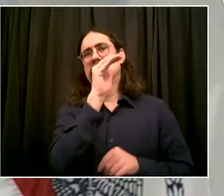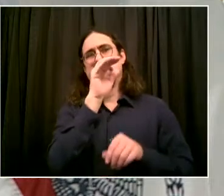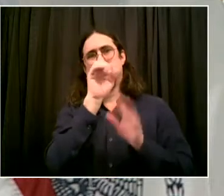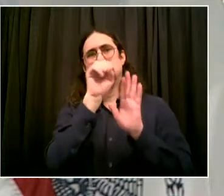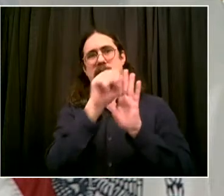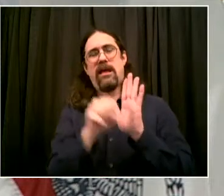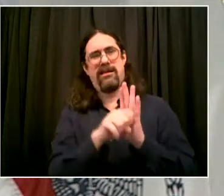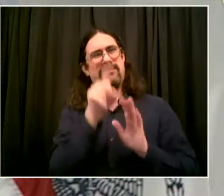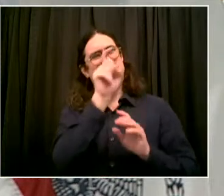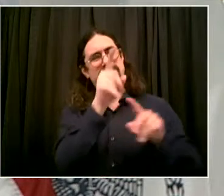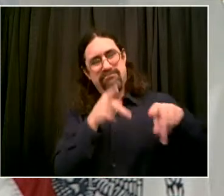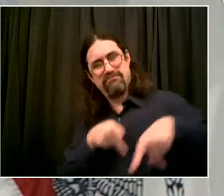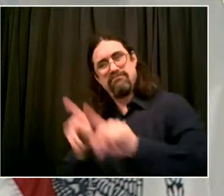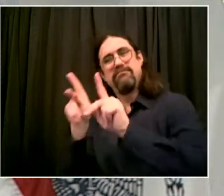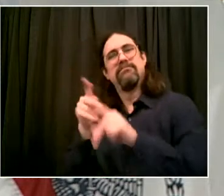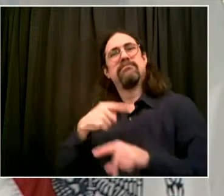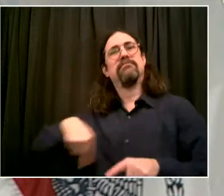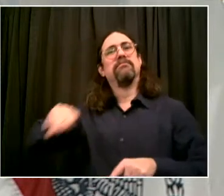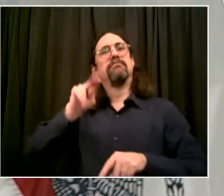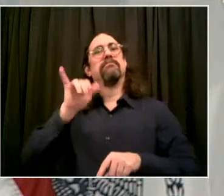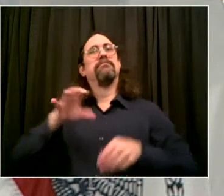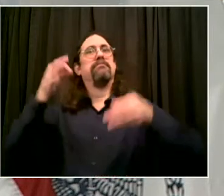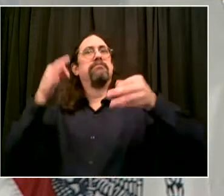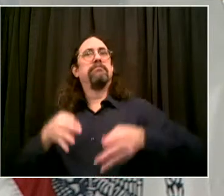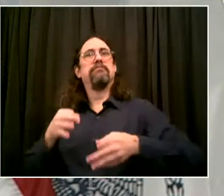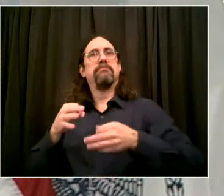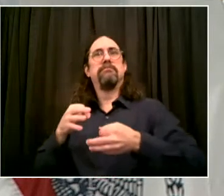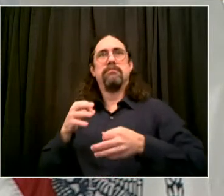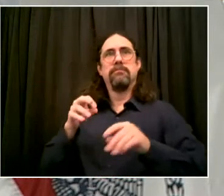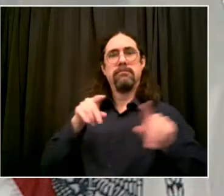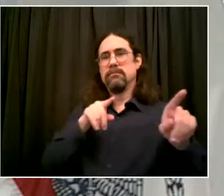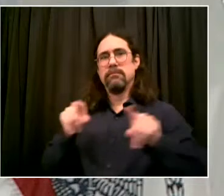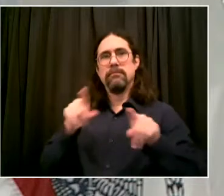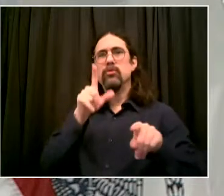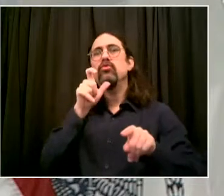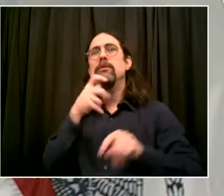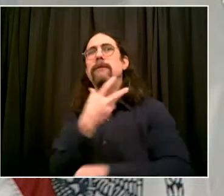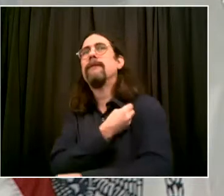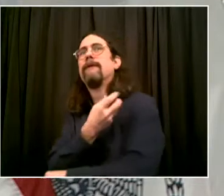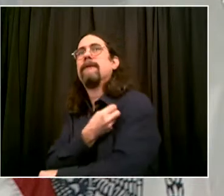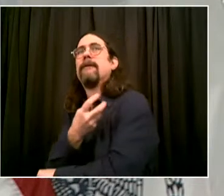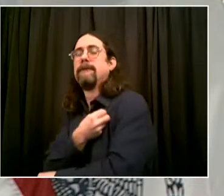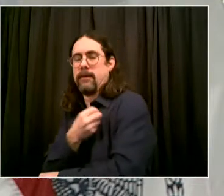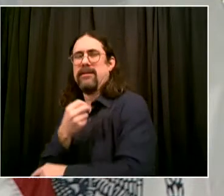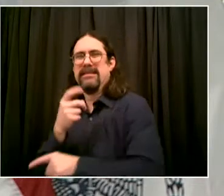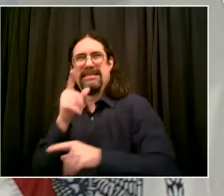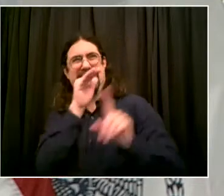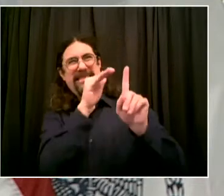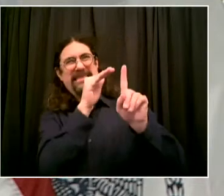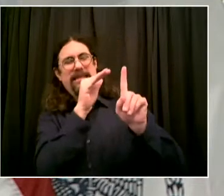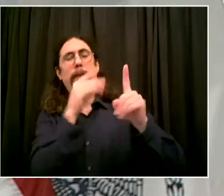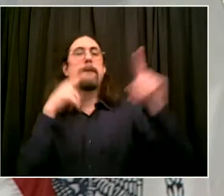DRUMBEAT. YOU'RE ASKING FORORT HEHE FRRDEEO TO VACCINATE YOU PREVAILED TO GET HETM M TO OPOPN EUP